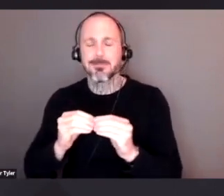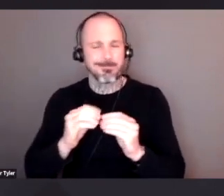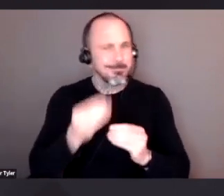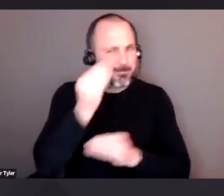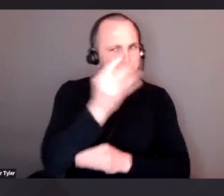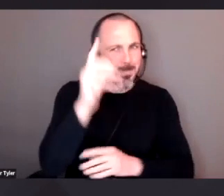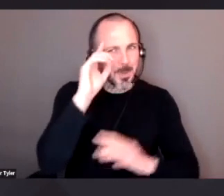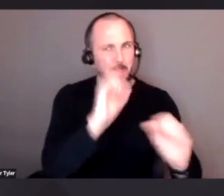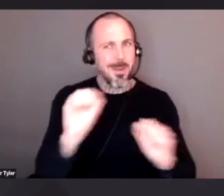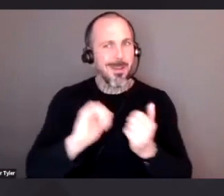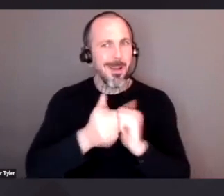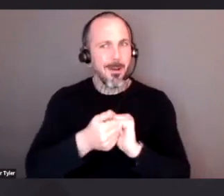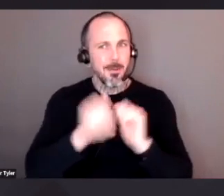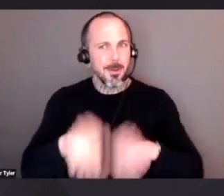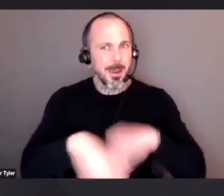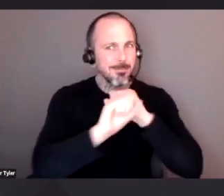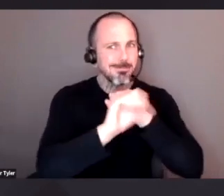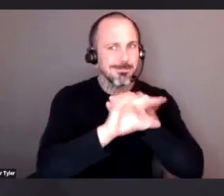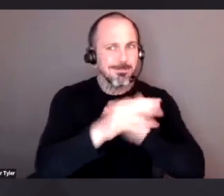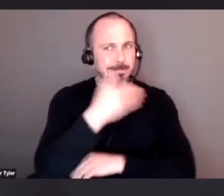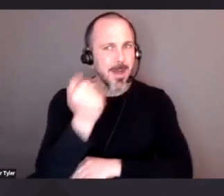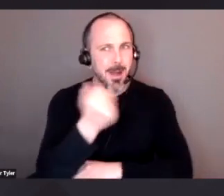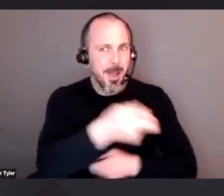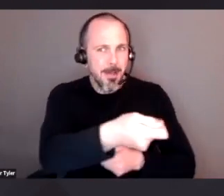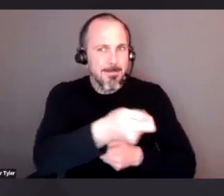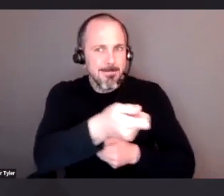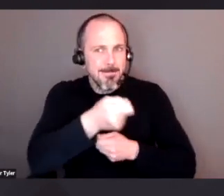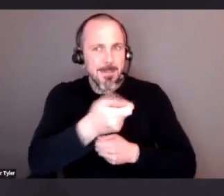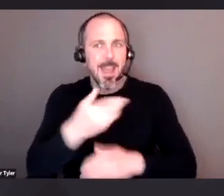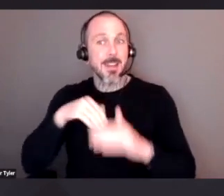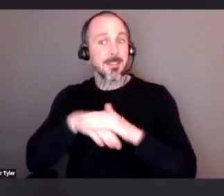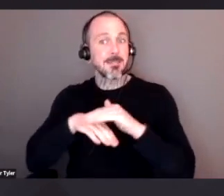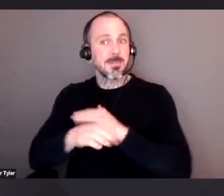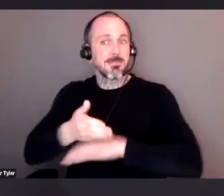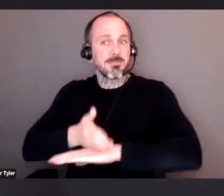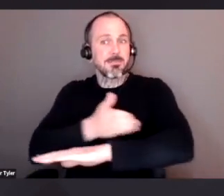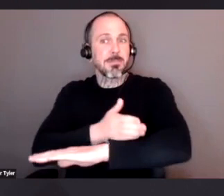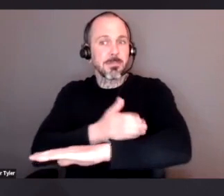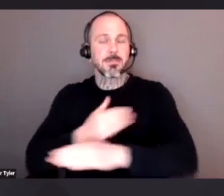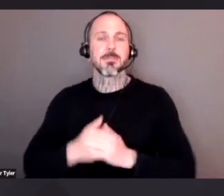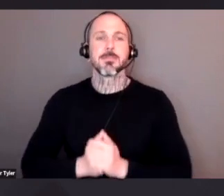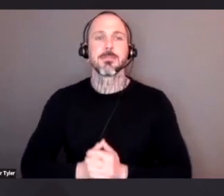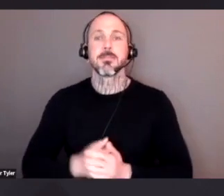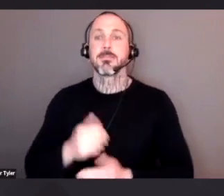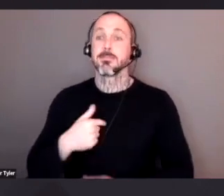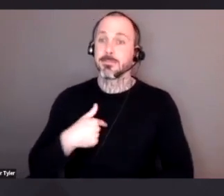Dave and I will share some promising practices around inclusive job postings, hiring statements,